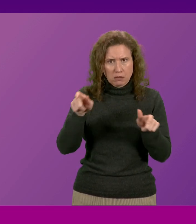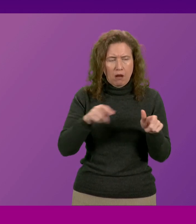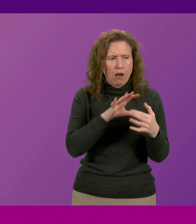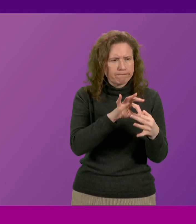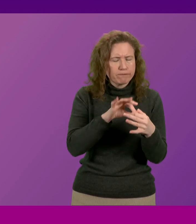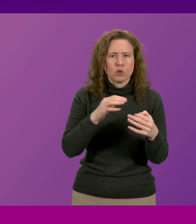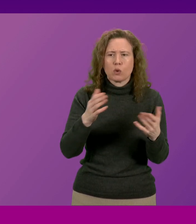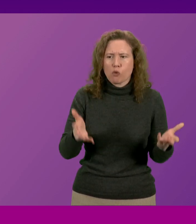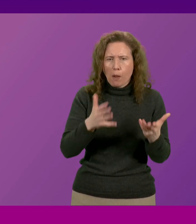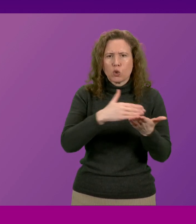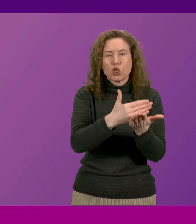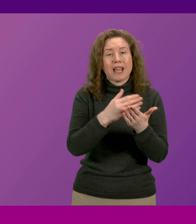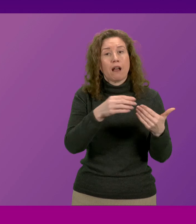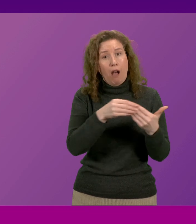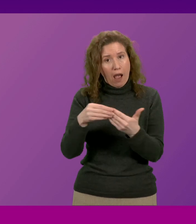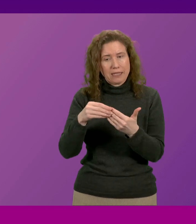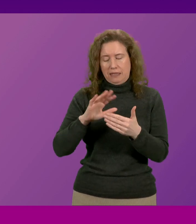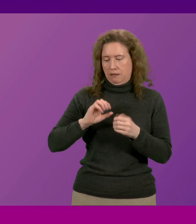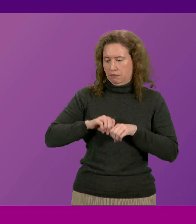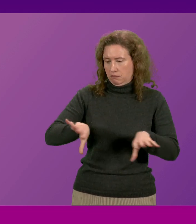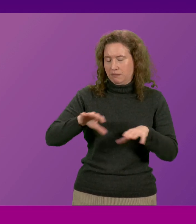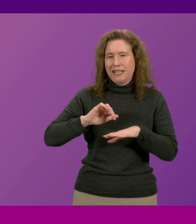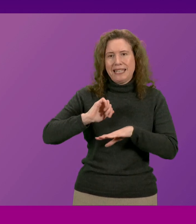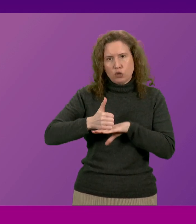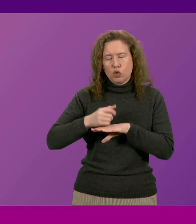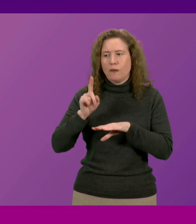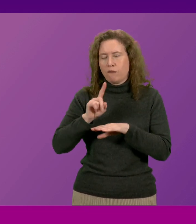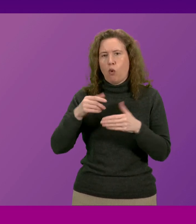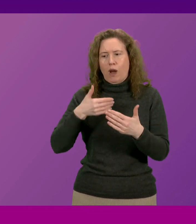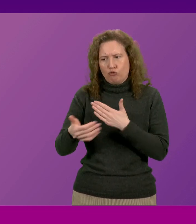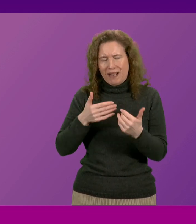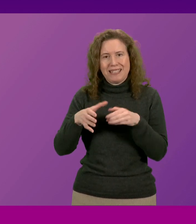guidance issued by the Institute for Addressing Strangulation, and that officials would engage